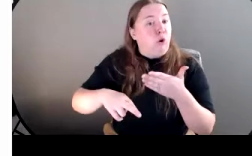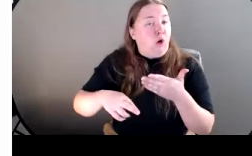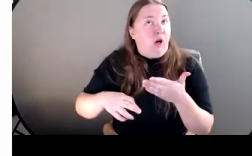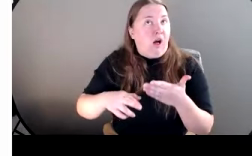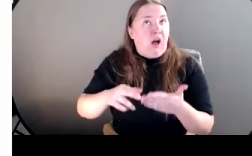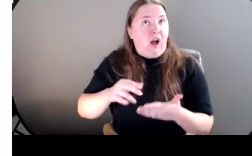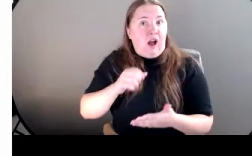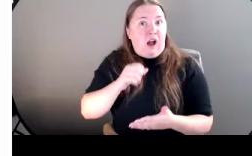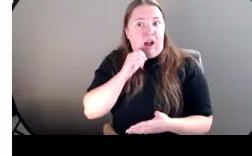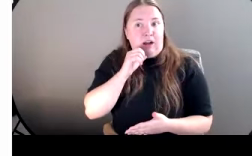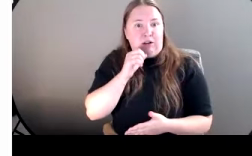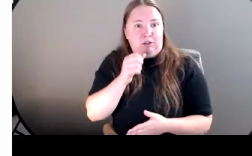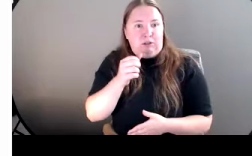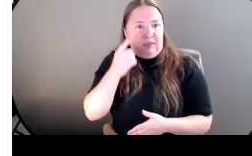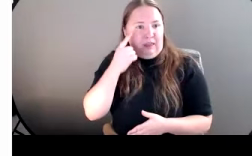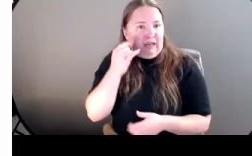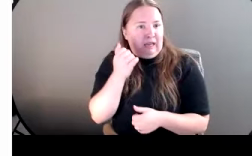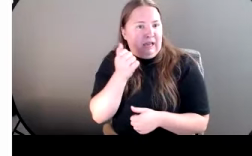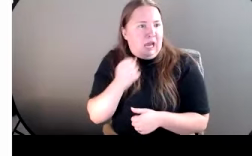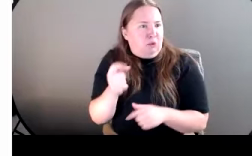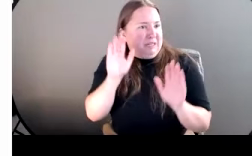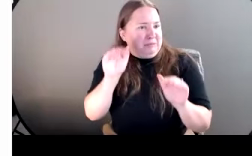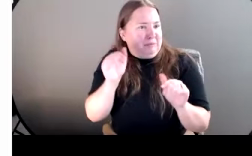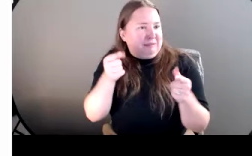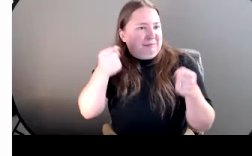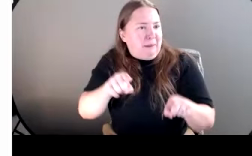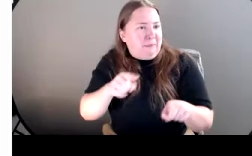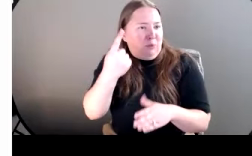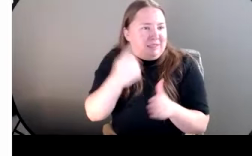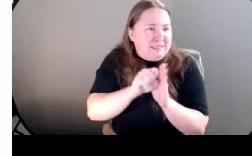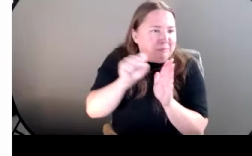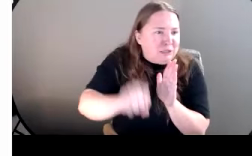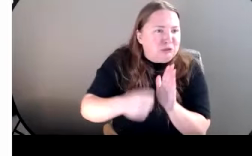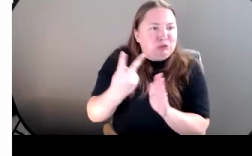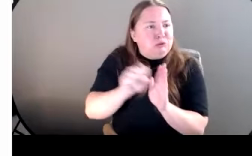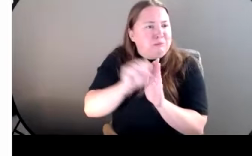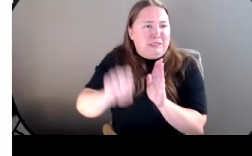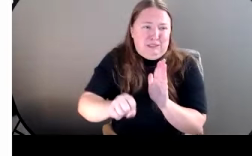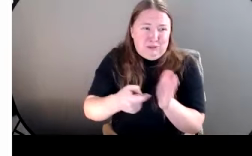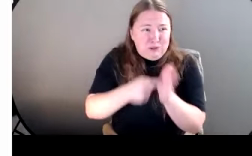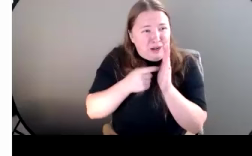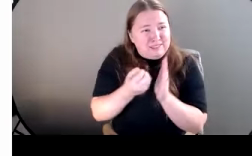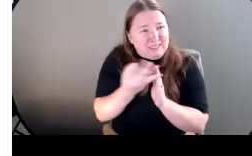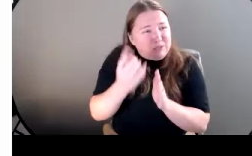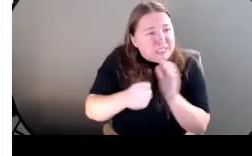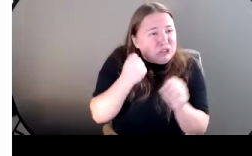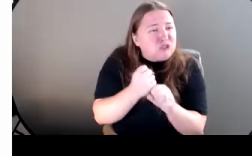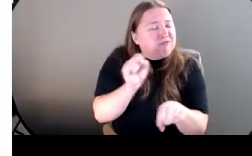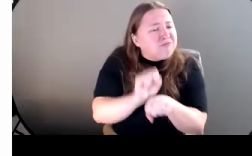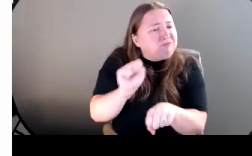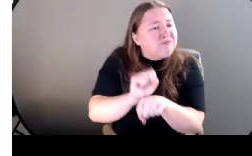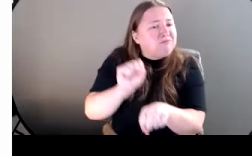would expect anyone to do this in just one semester or two semesters. It does take several semesters, several years, to get,